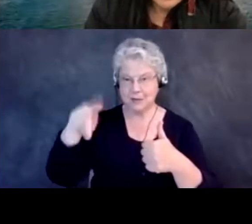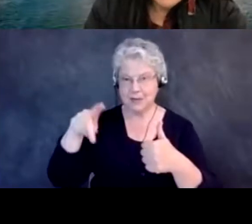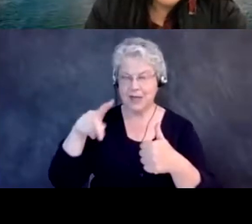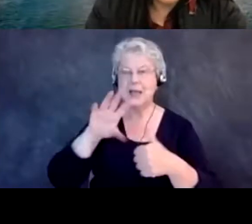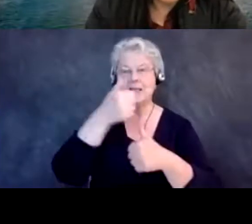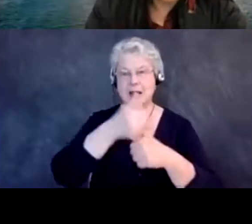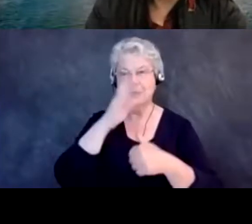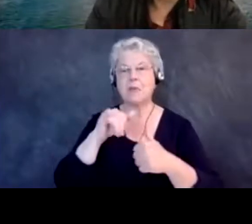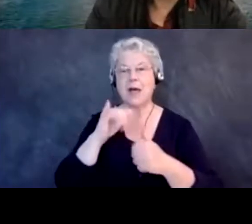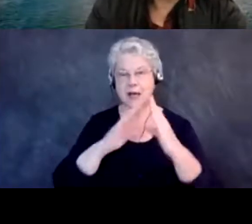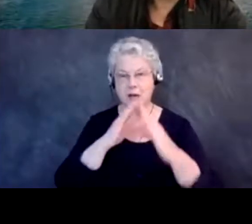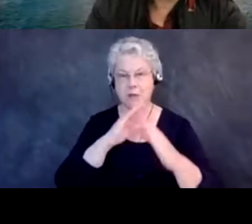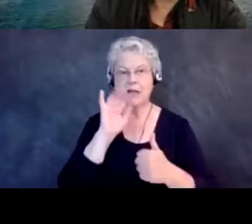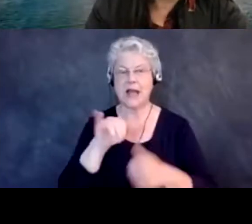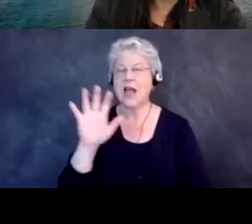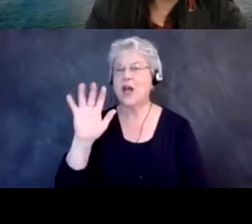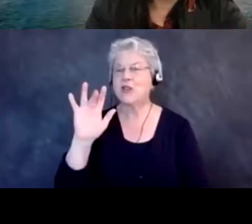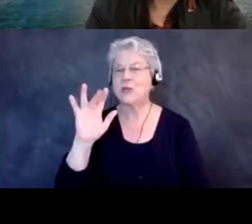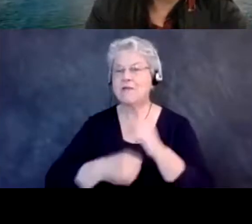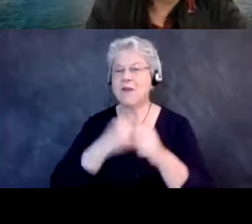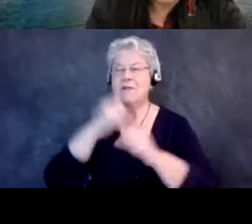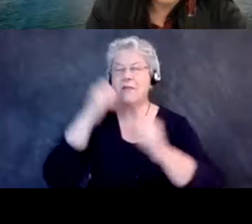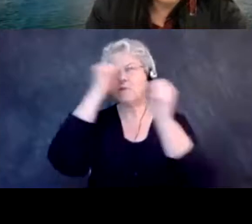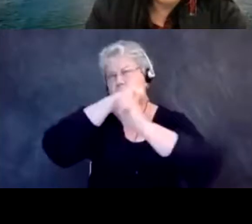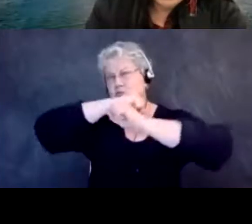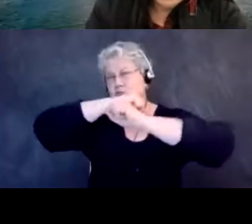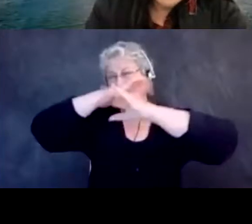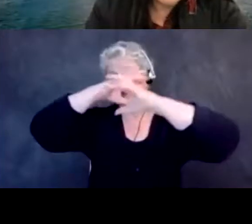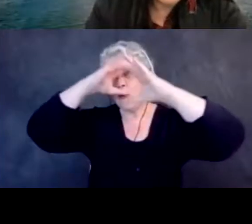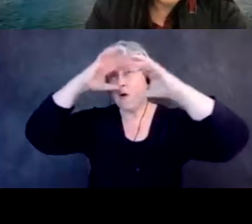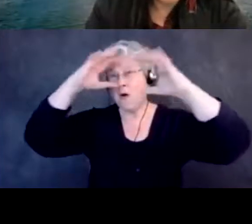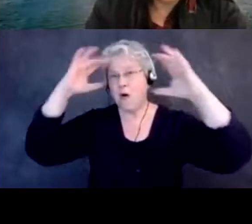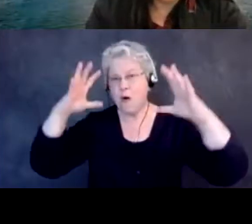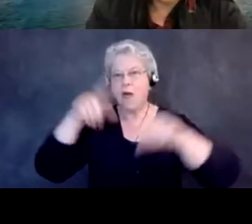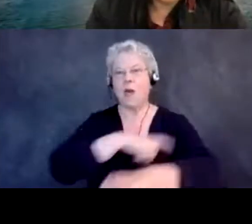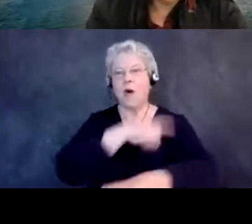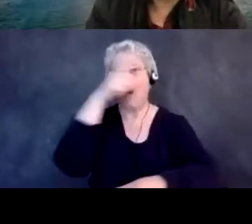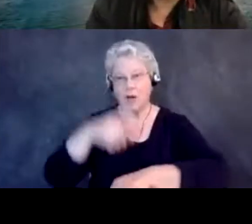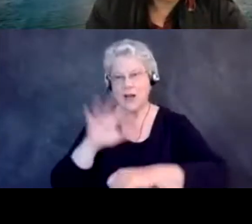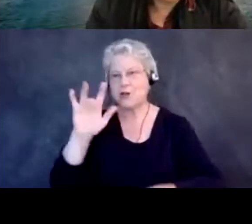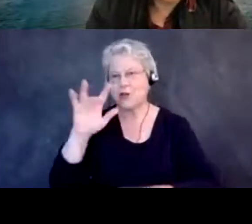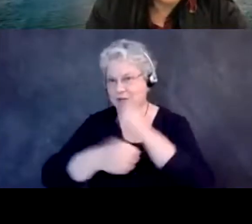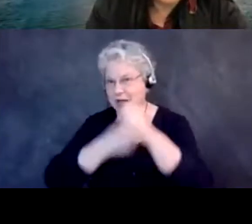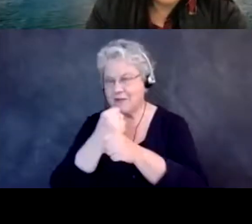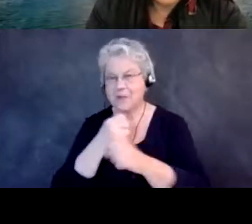and it's a 25 year plus vision. So it's long-term. We also have the strategic plan